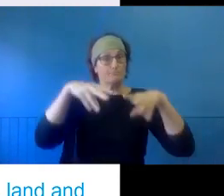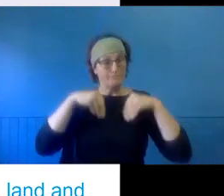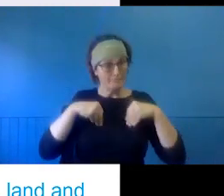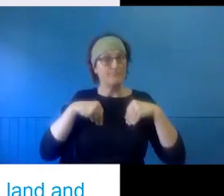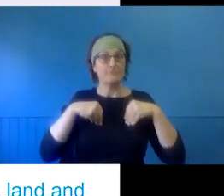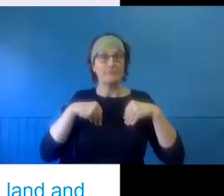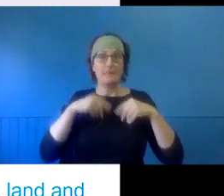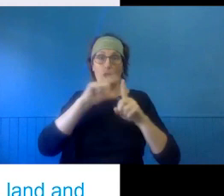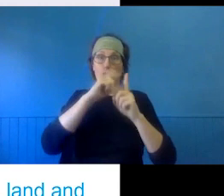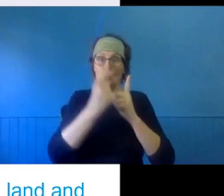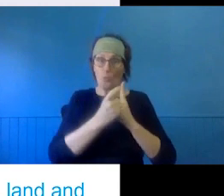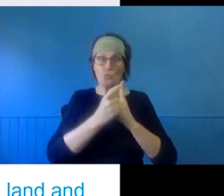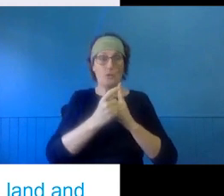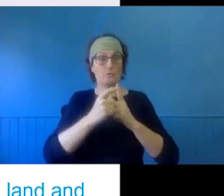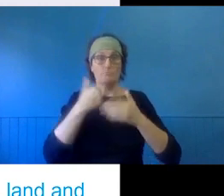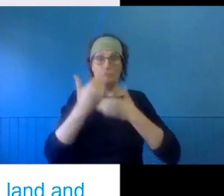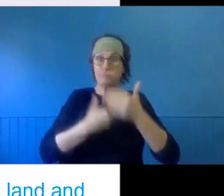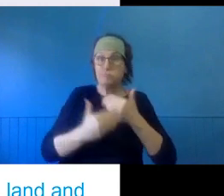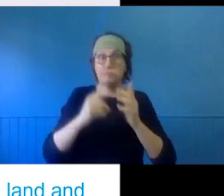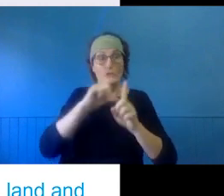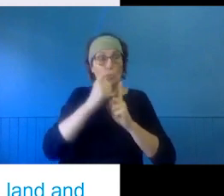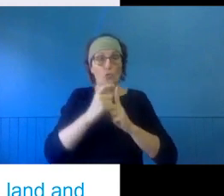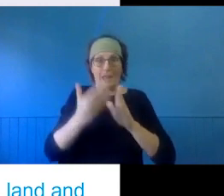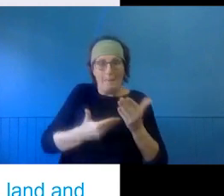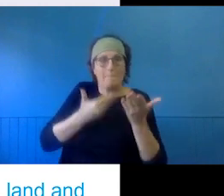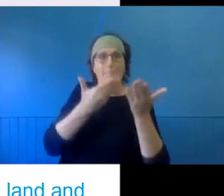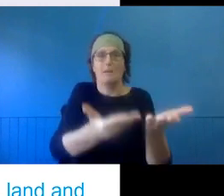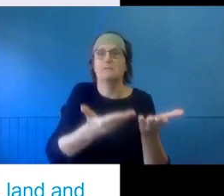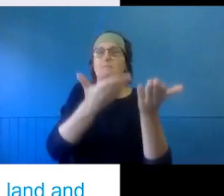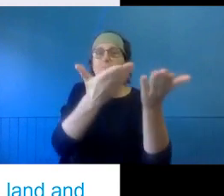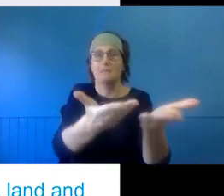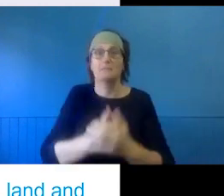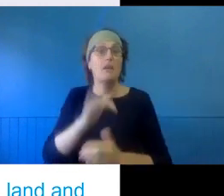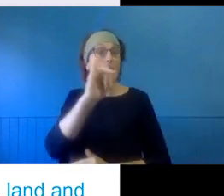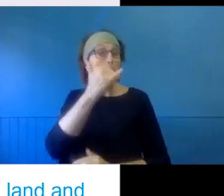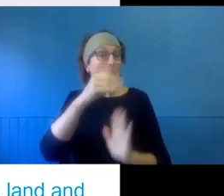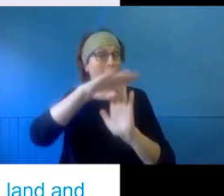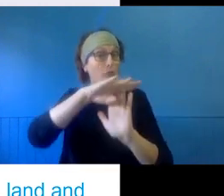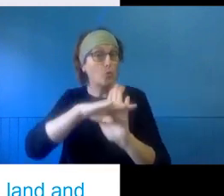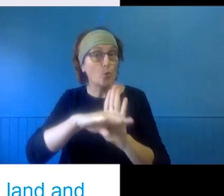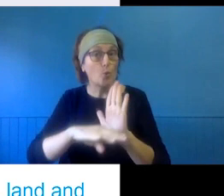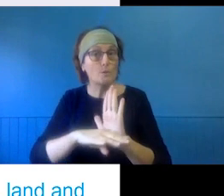it on as well. Oh, there may be rules, customary laws or